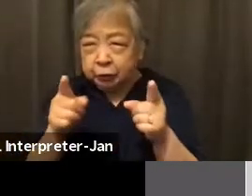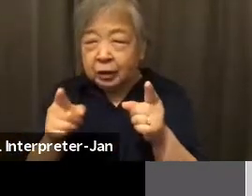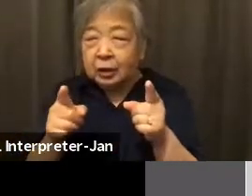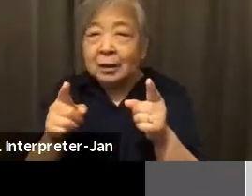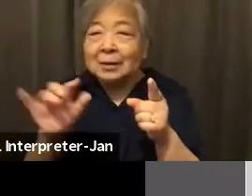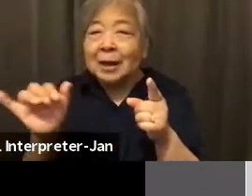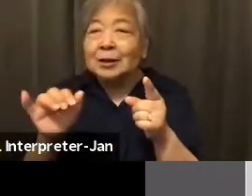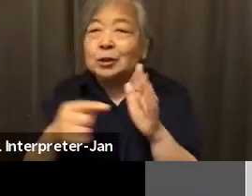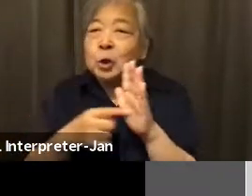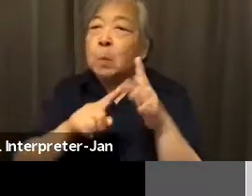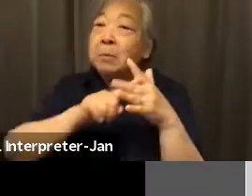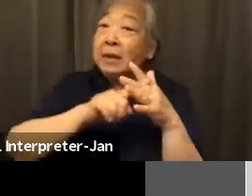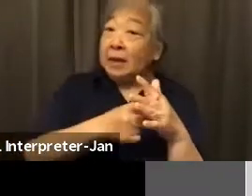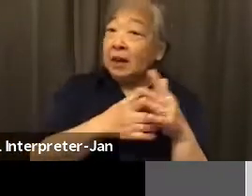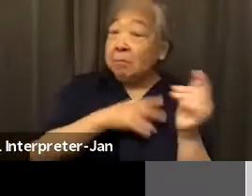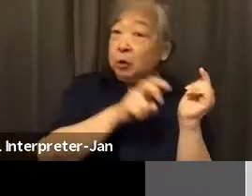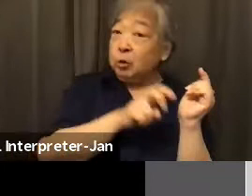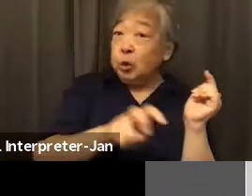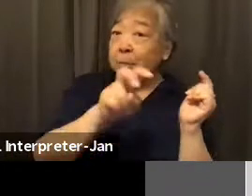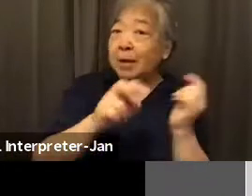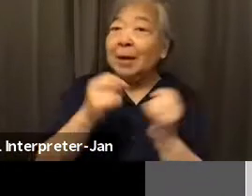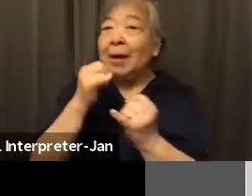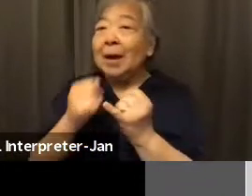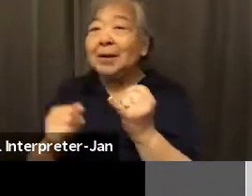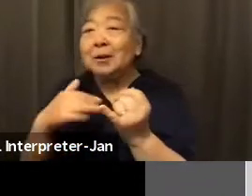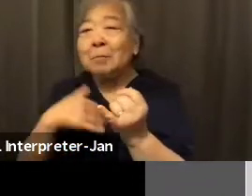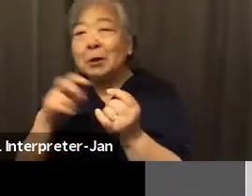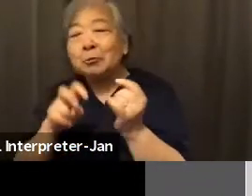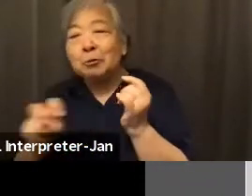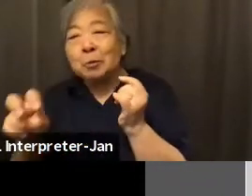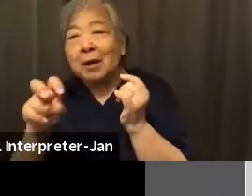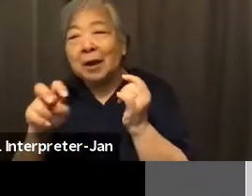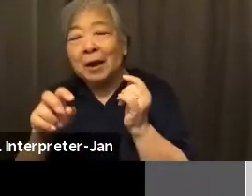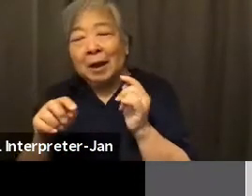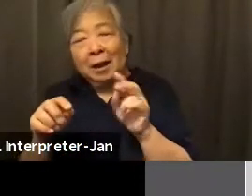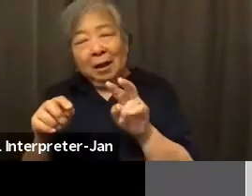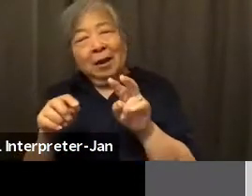of trip and they just have different, they cause sort of different emotions for me, because